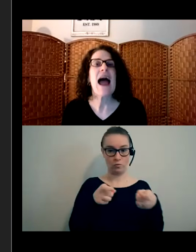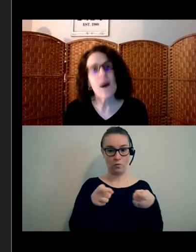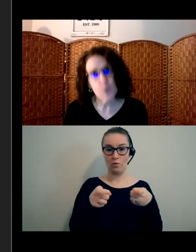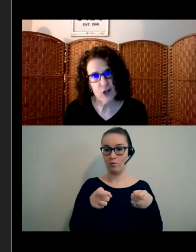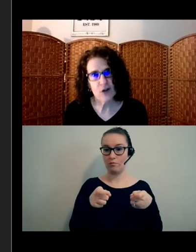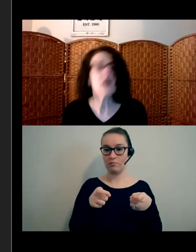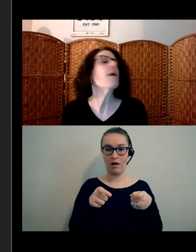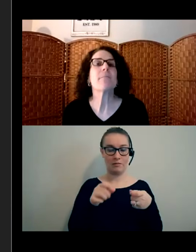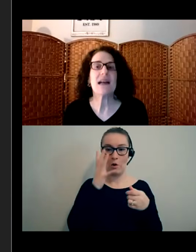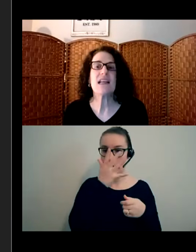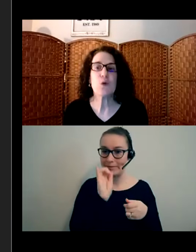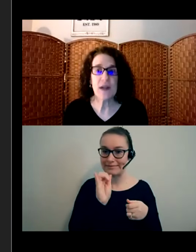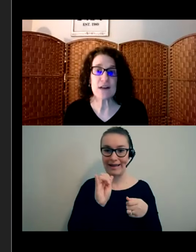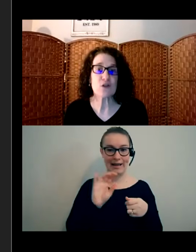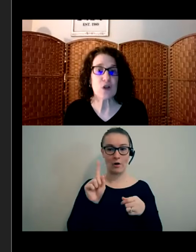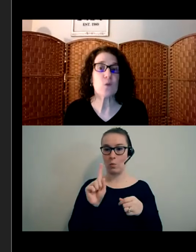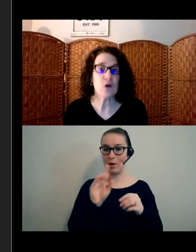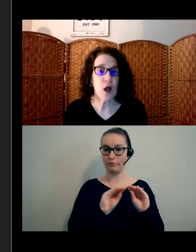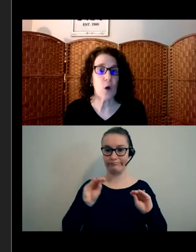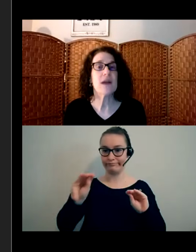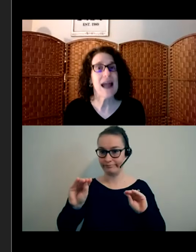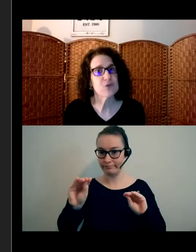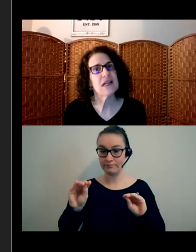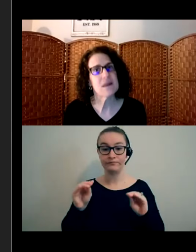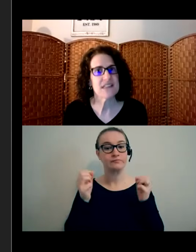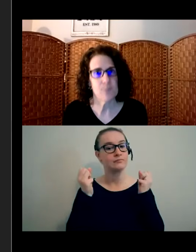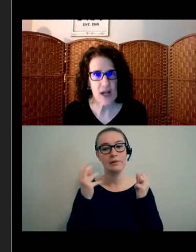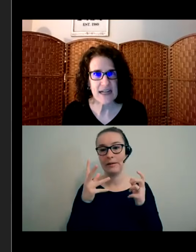However, many creators don't know captioning best practices